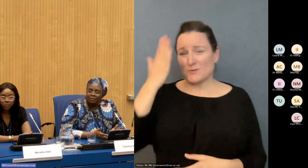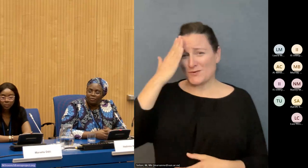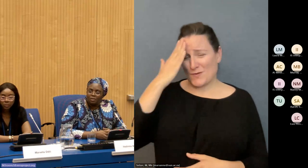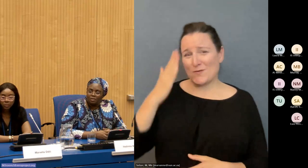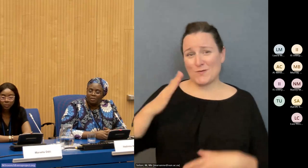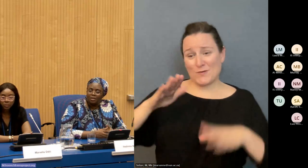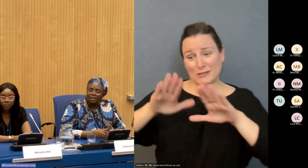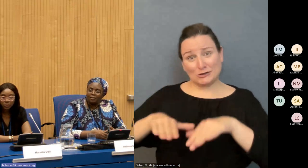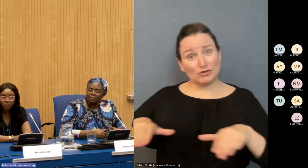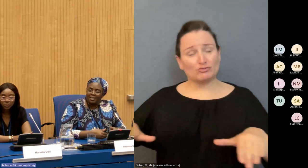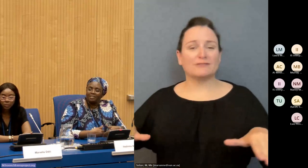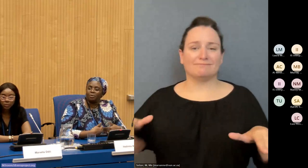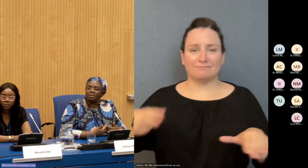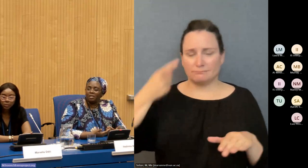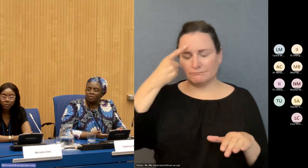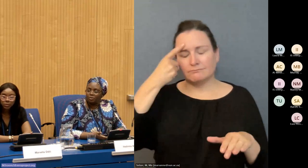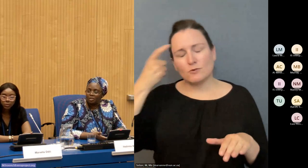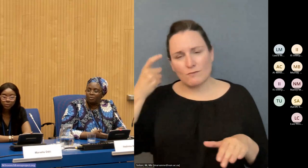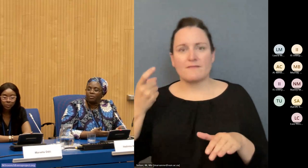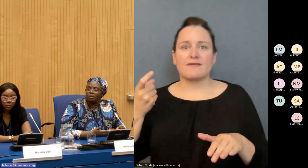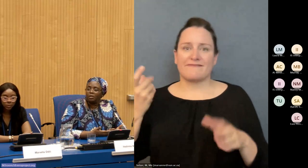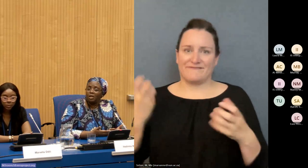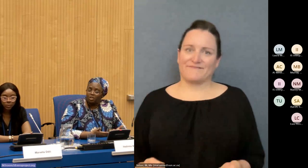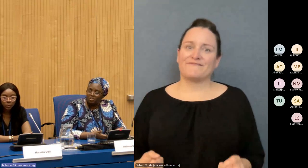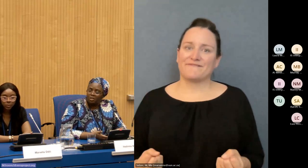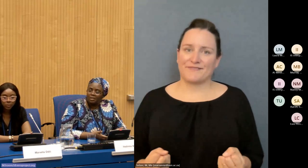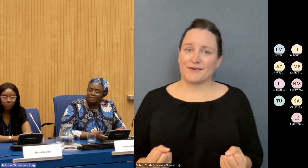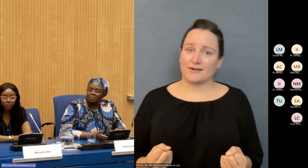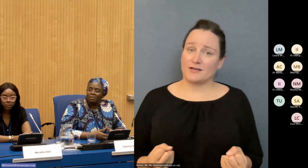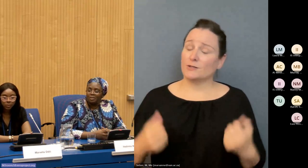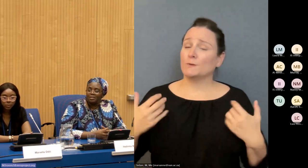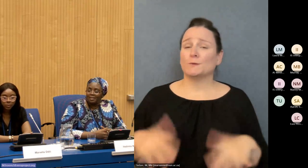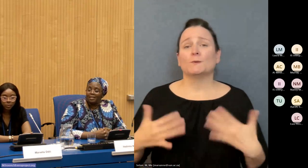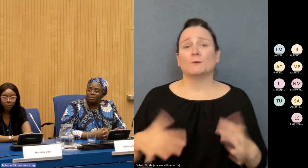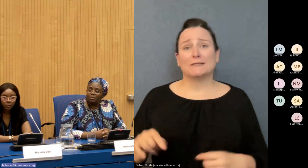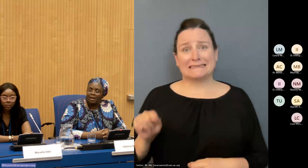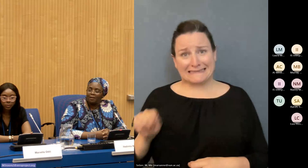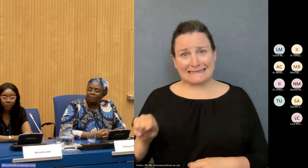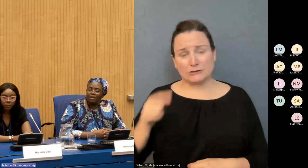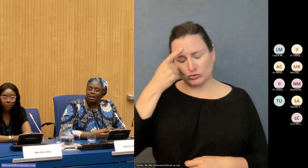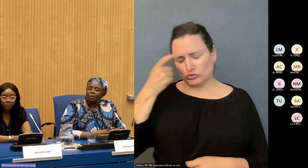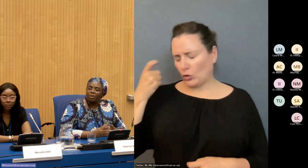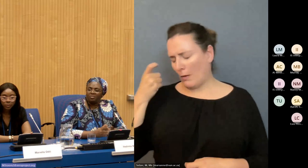have to deal with. That is what leads to some of the learning disabilities that they have. We have